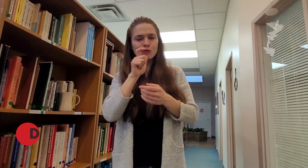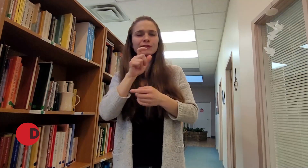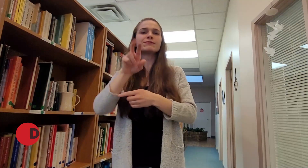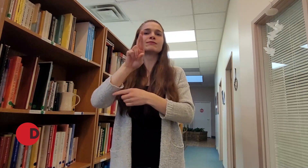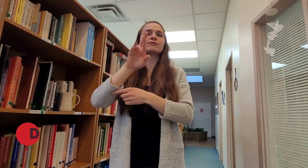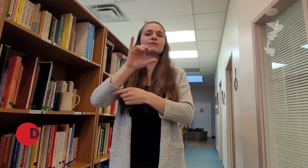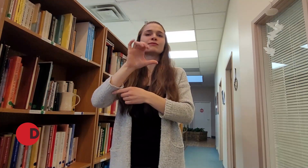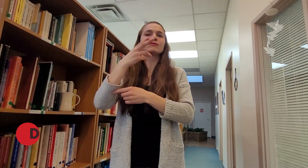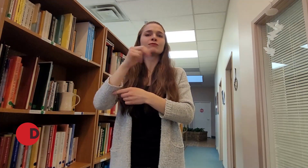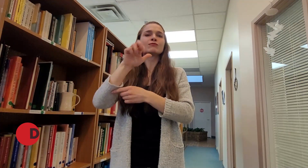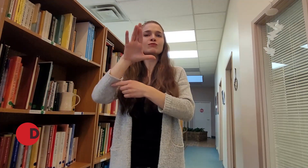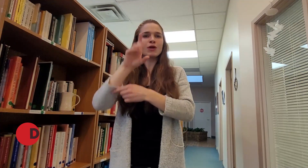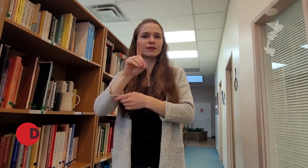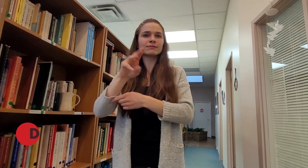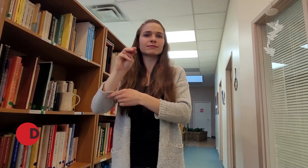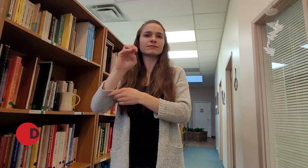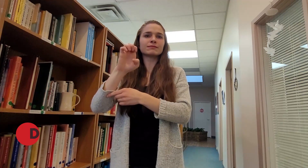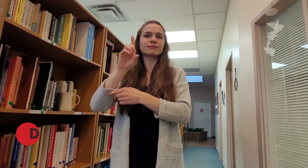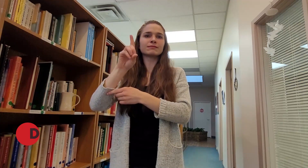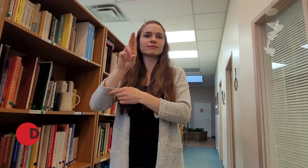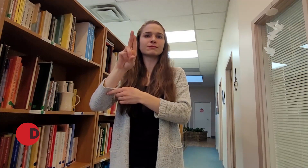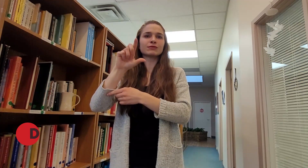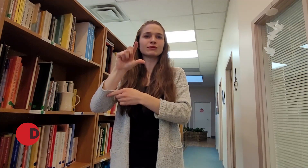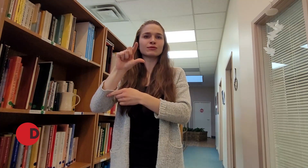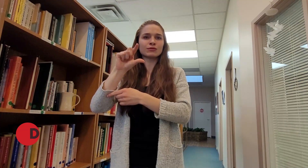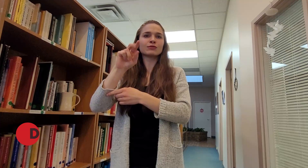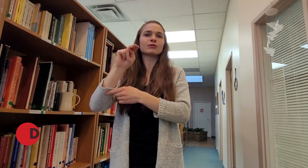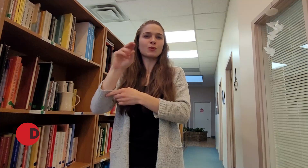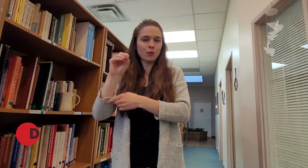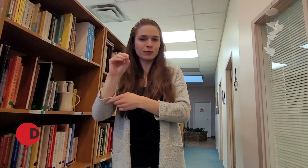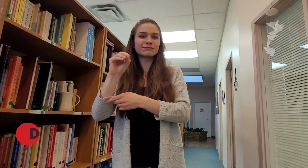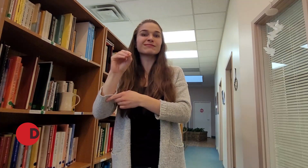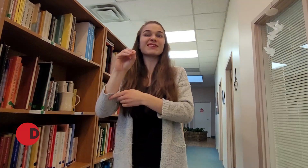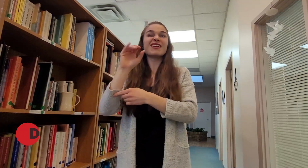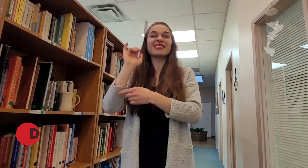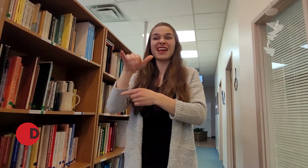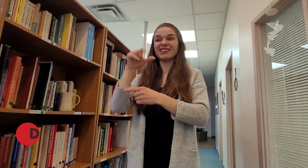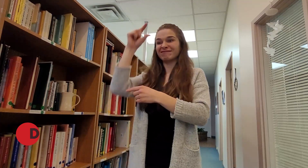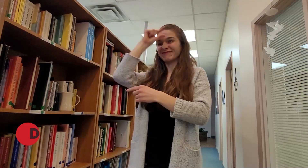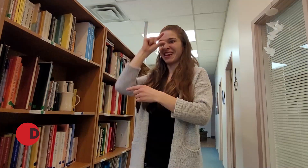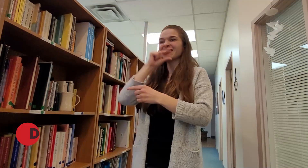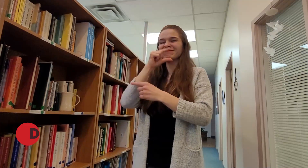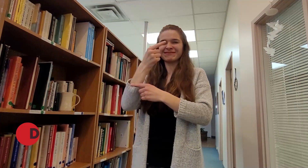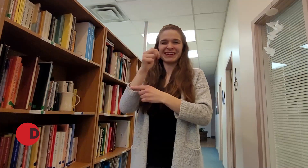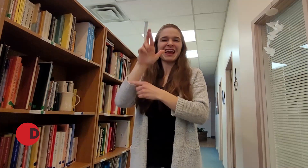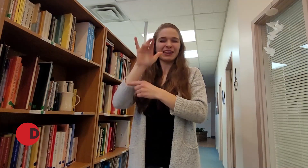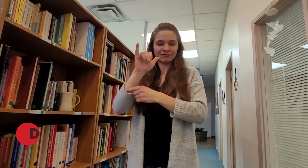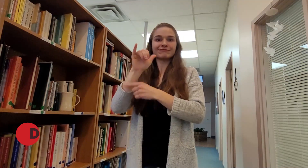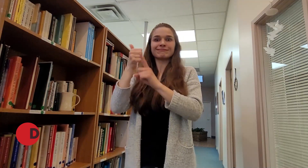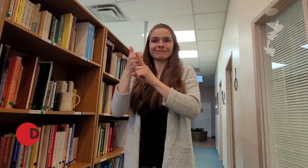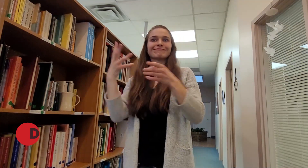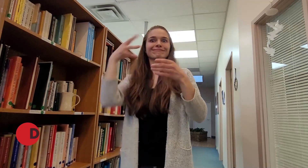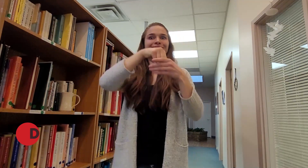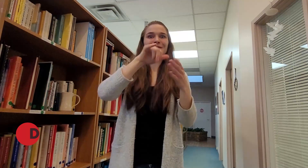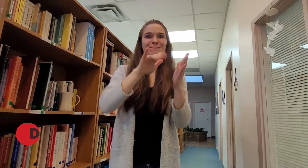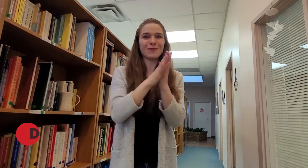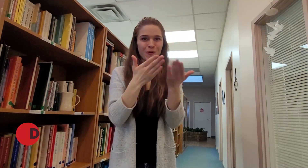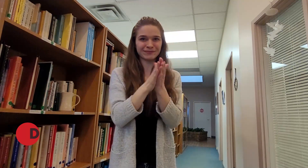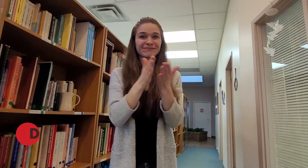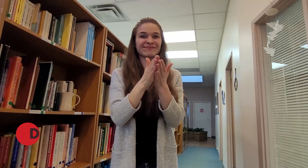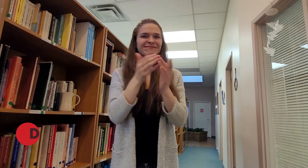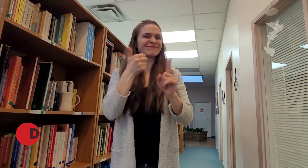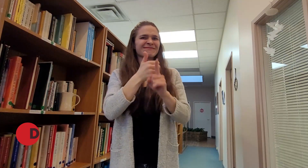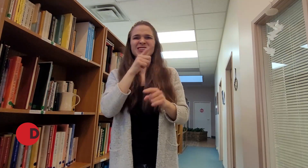So far they have read "Deaf Politician - The Gary Malkowski Story"